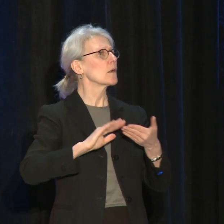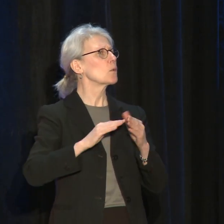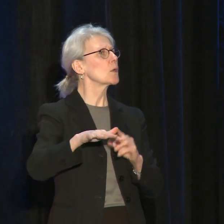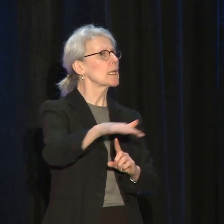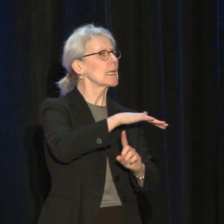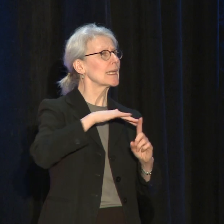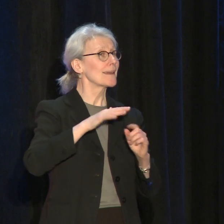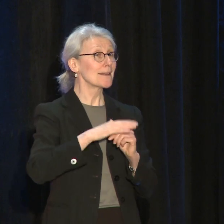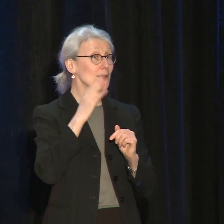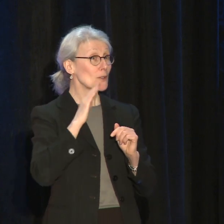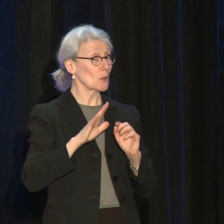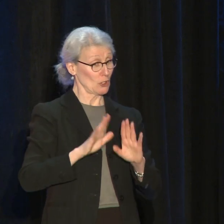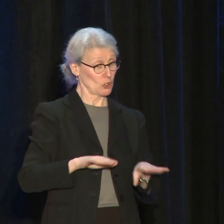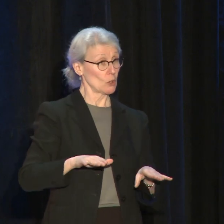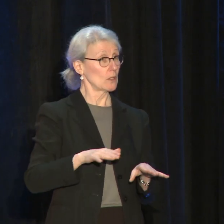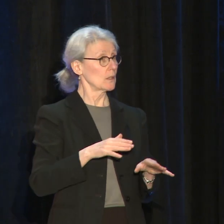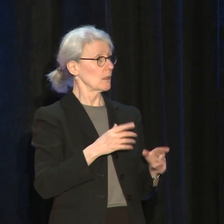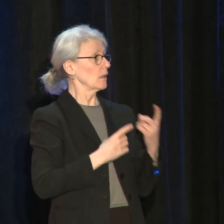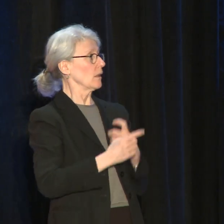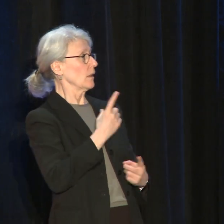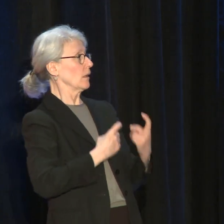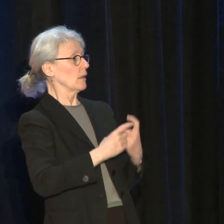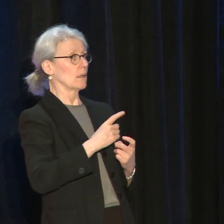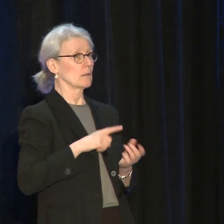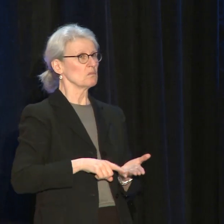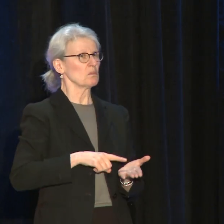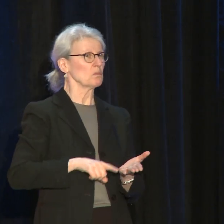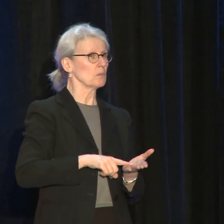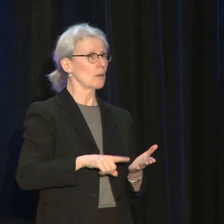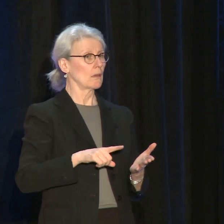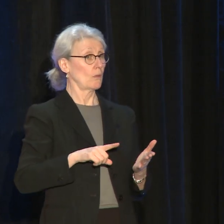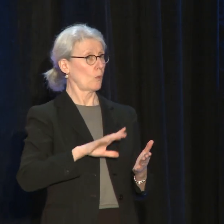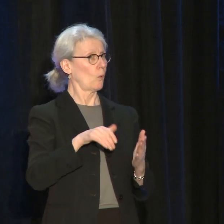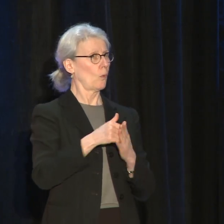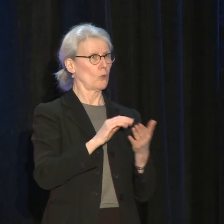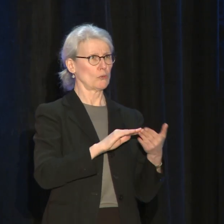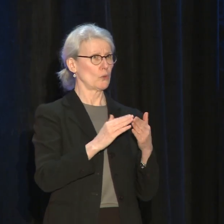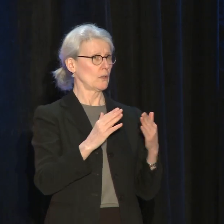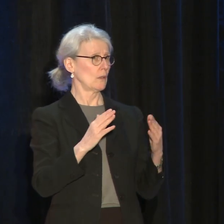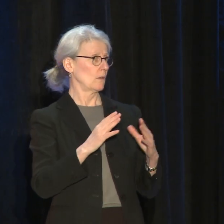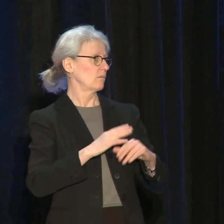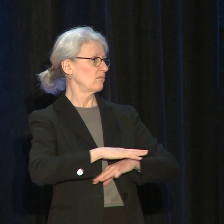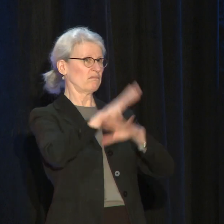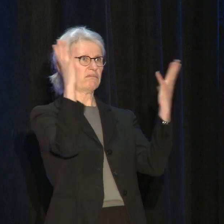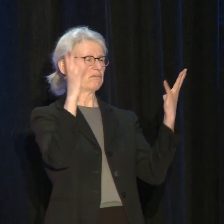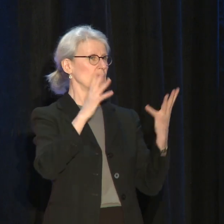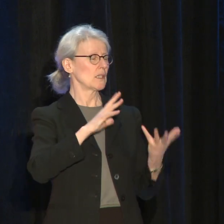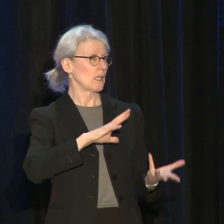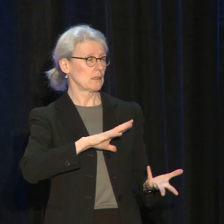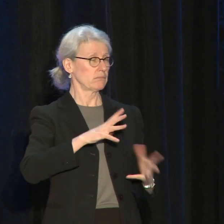experience a child welfare investigation - that affects everybody, because everybody,